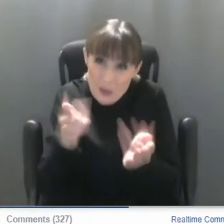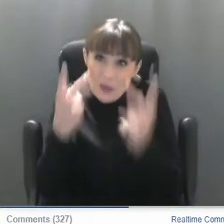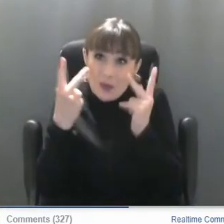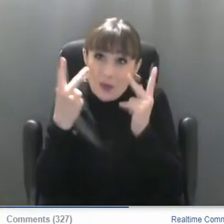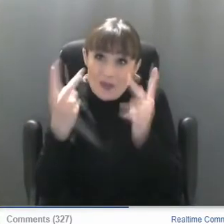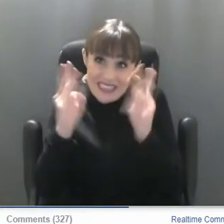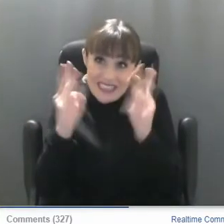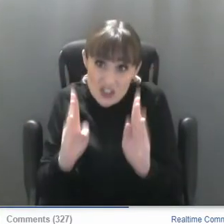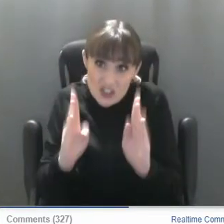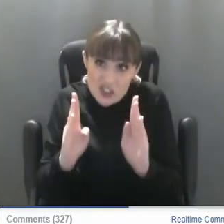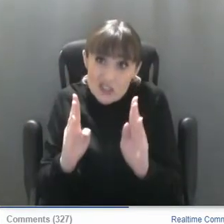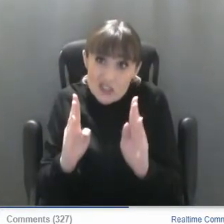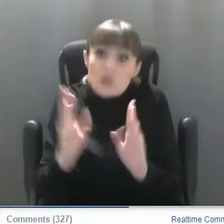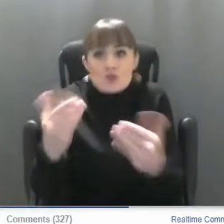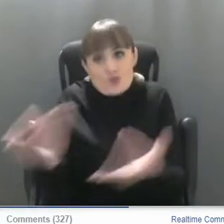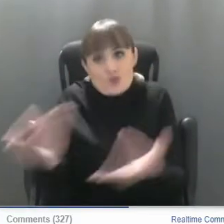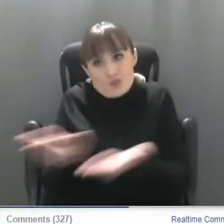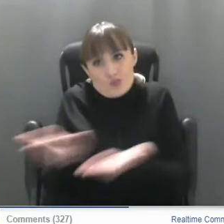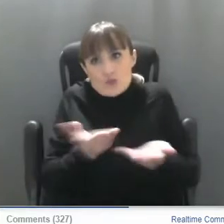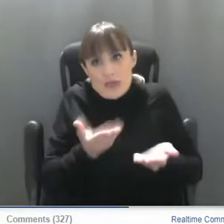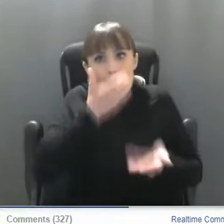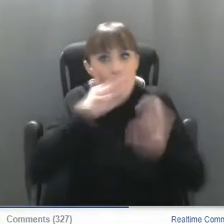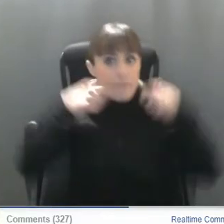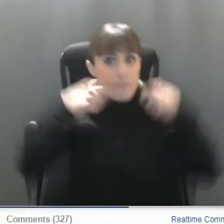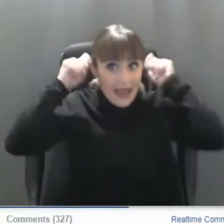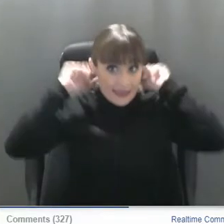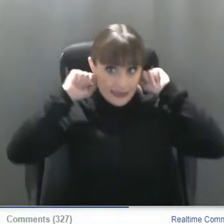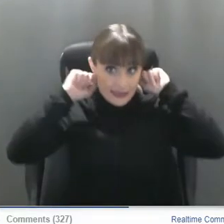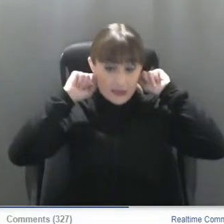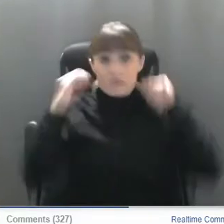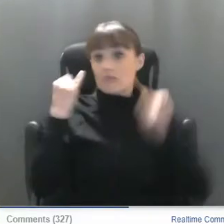sale. And most folks have been wearing their masks, we're appreciative of that.